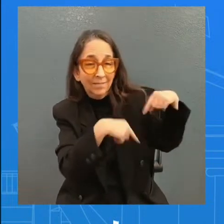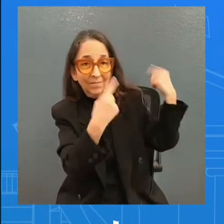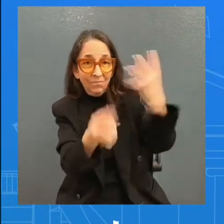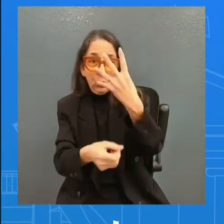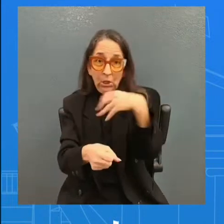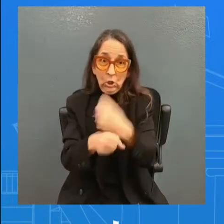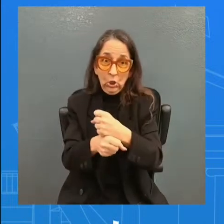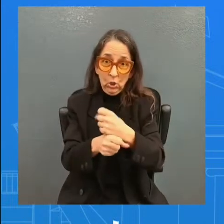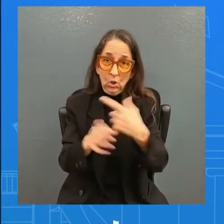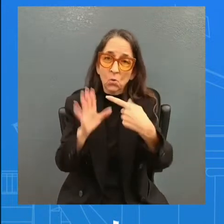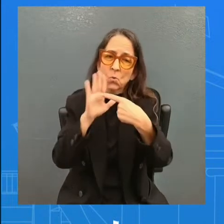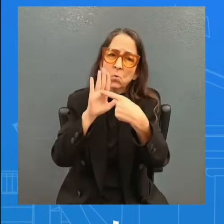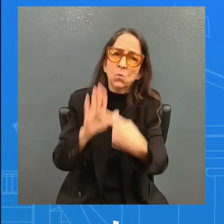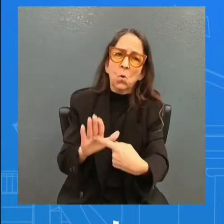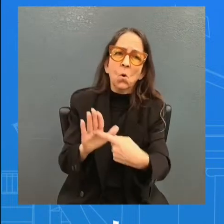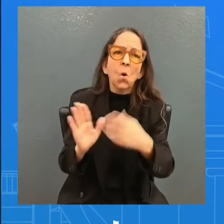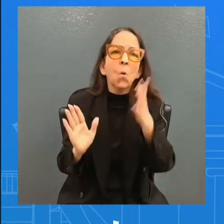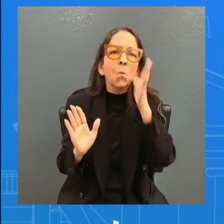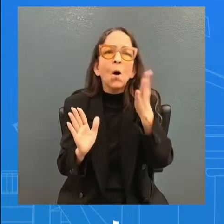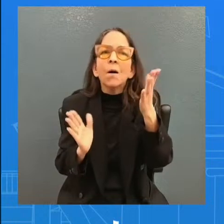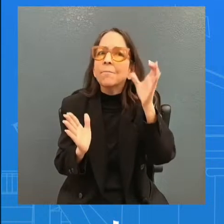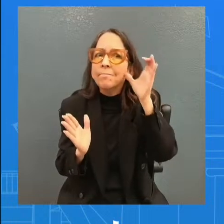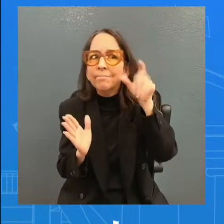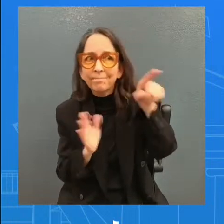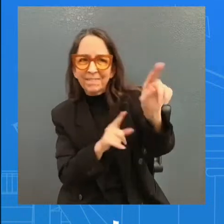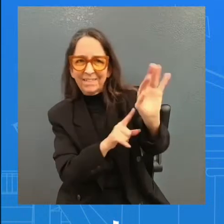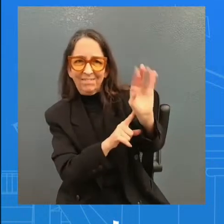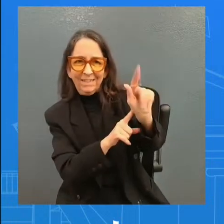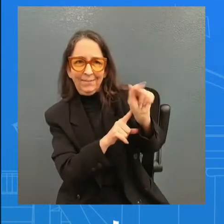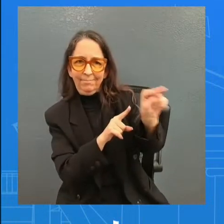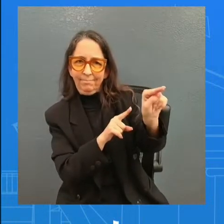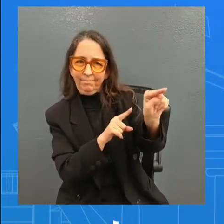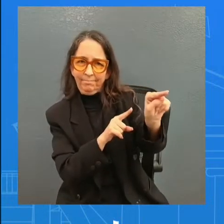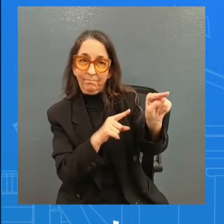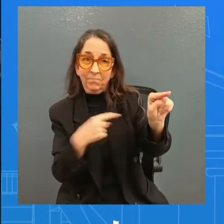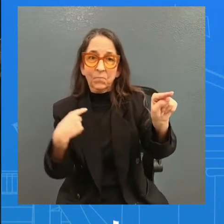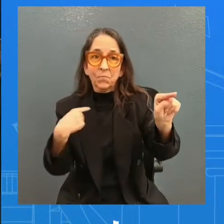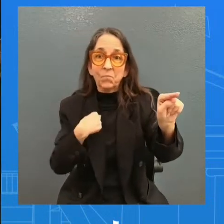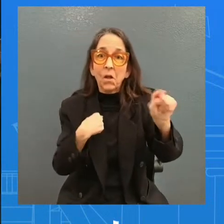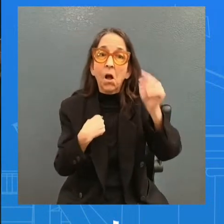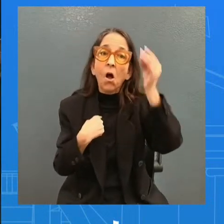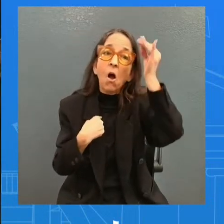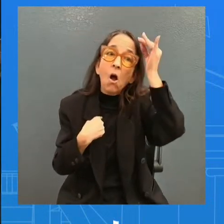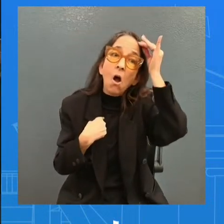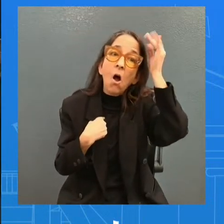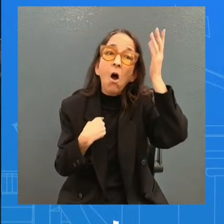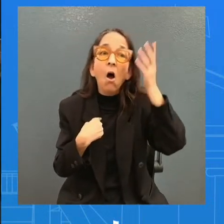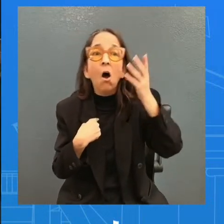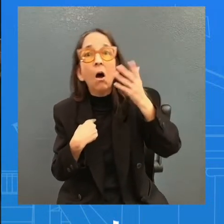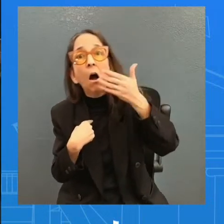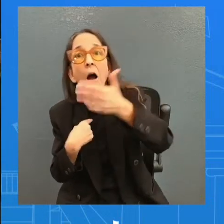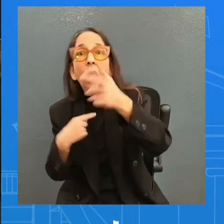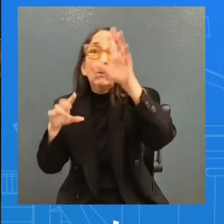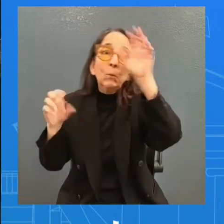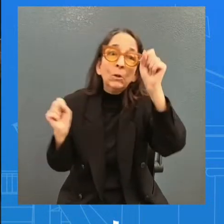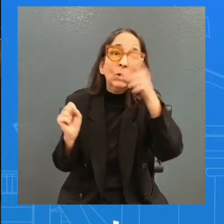get into hypotheticals about what the -- what the next administration is going to do or not. The Press: Last thing on a different topic. There have been reports that Chinese government hackers